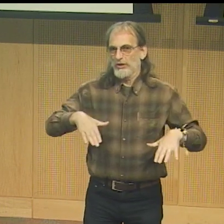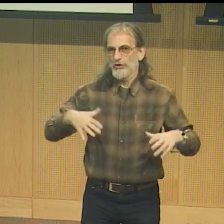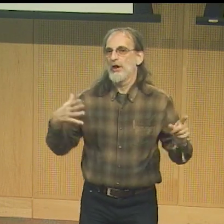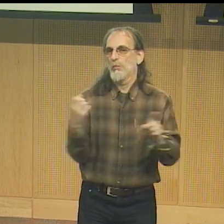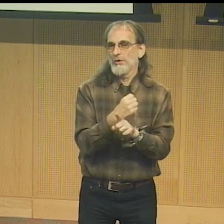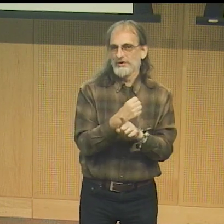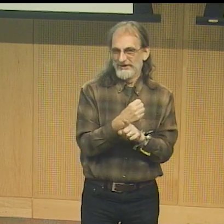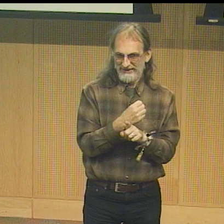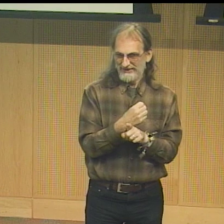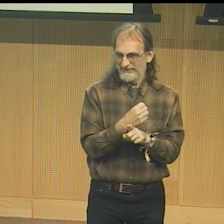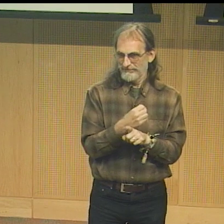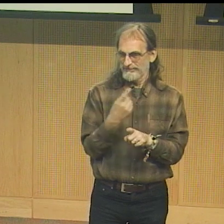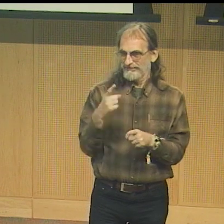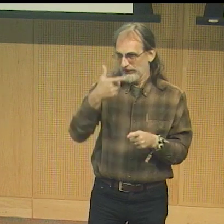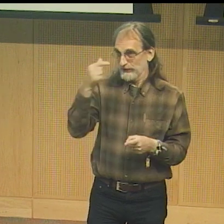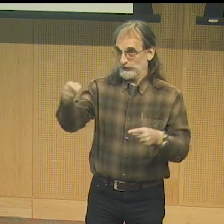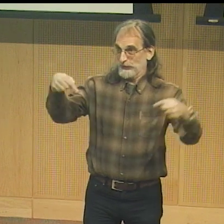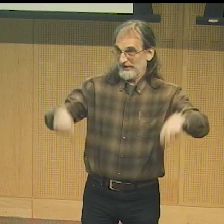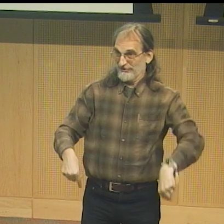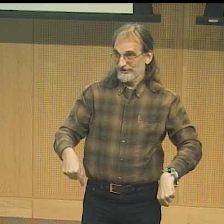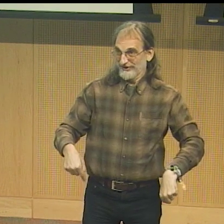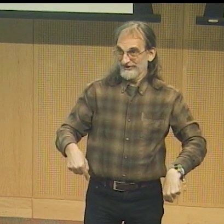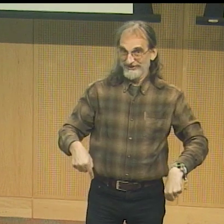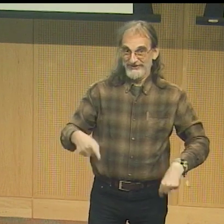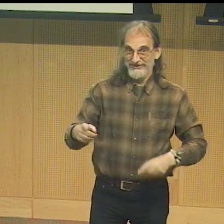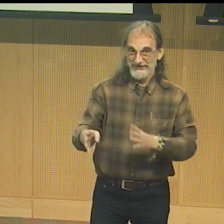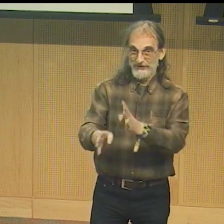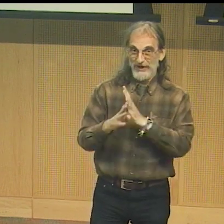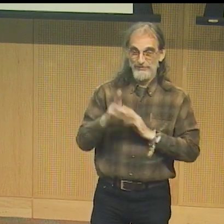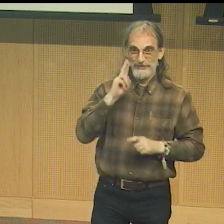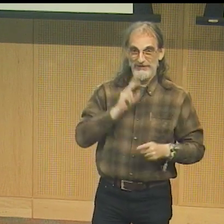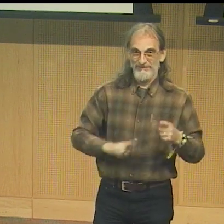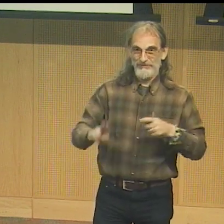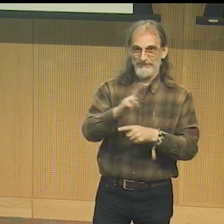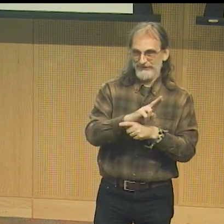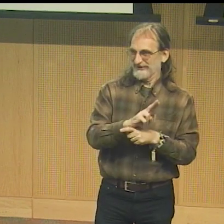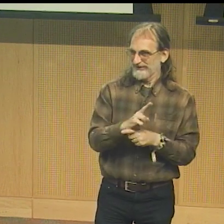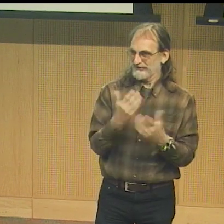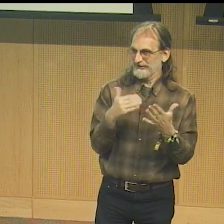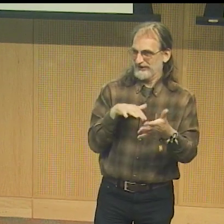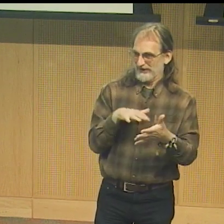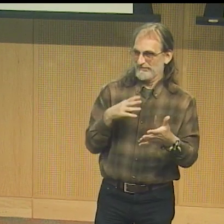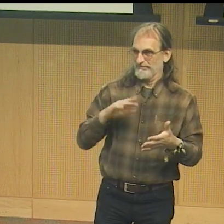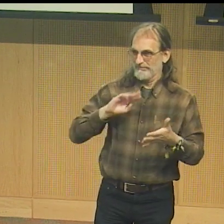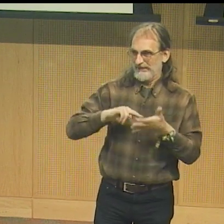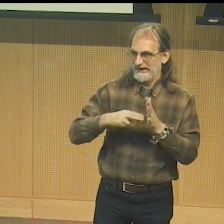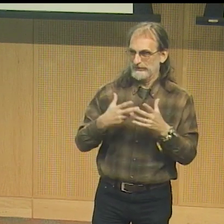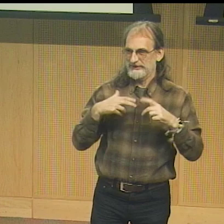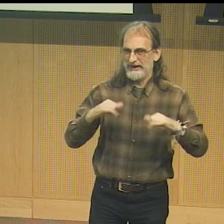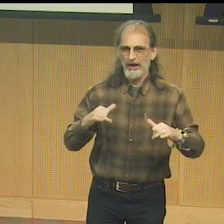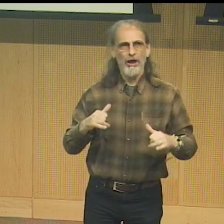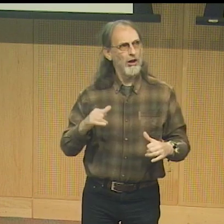Implants are more popular than ever. And so, here you're doing a wonderful job